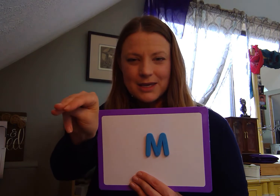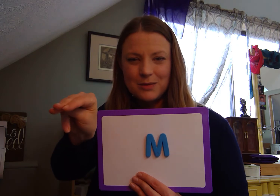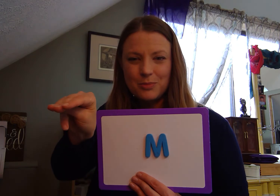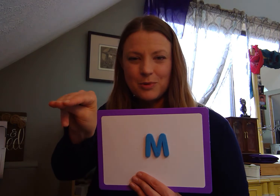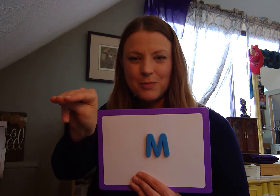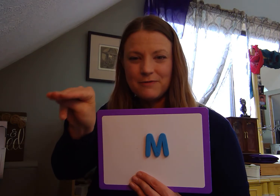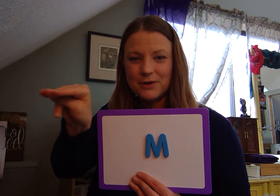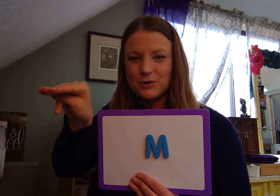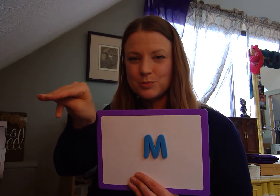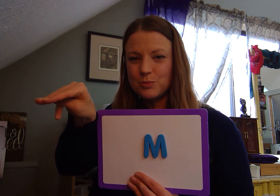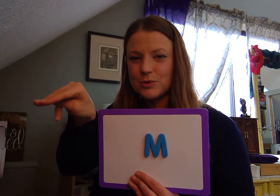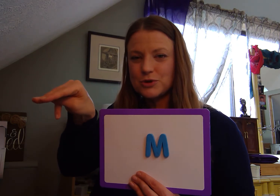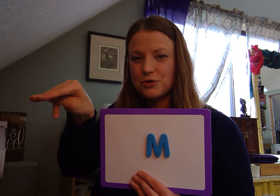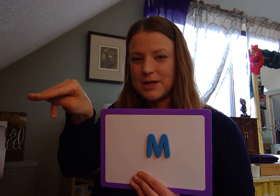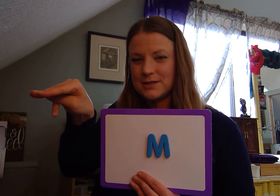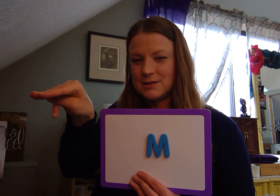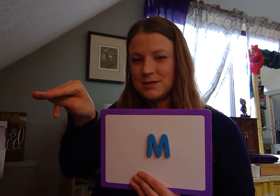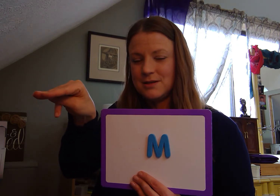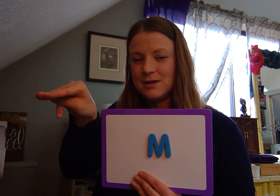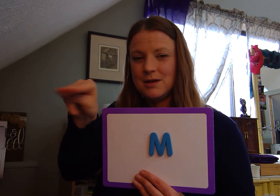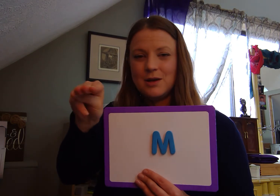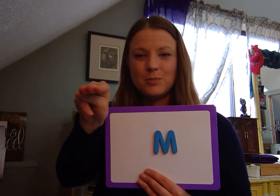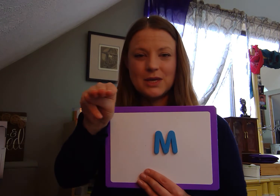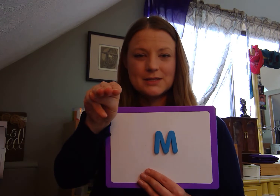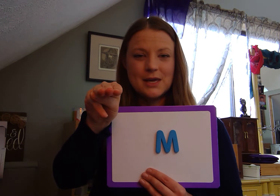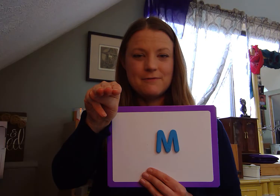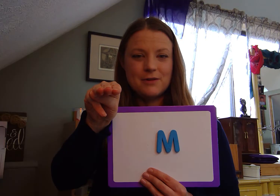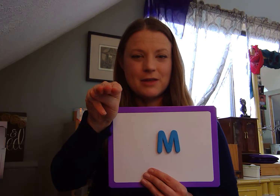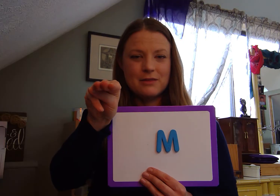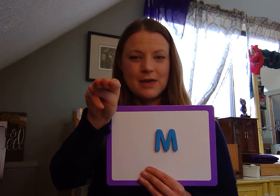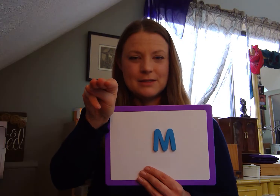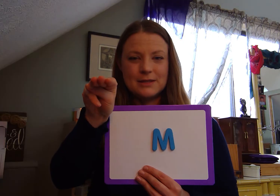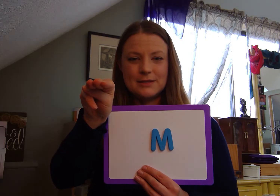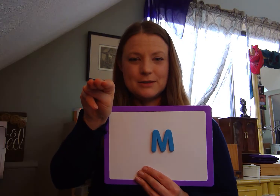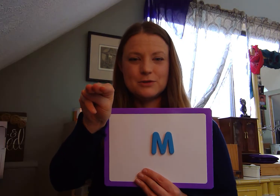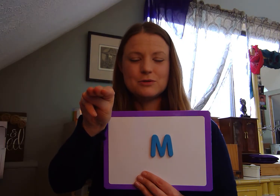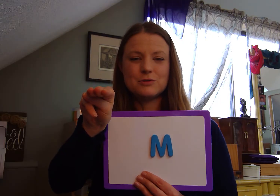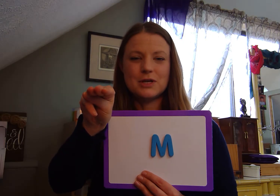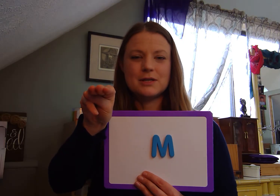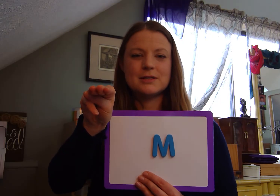keep my fingers straightened because I feel like that is easier to read and